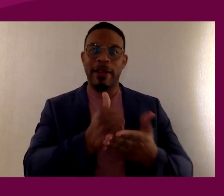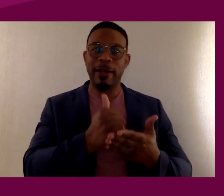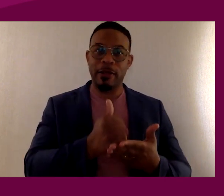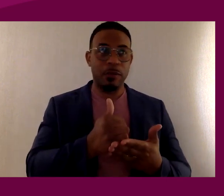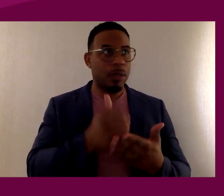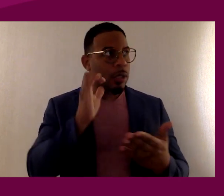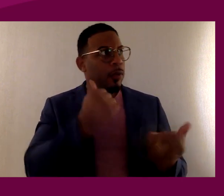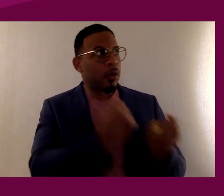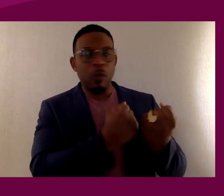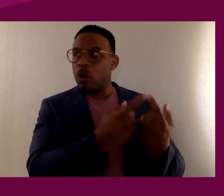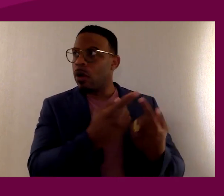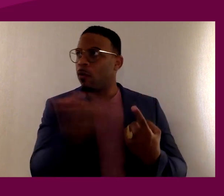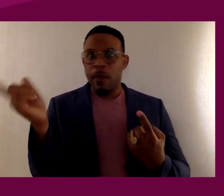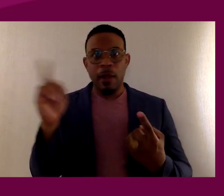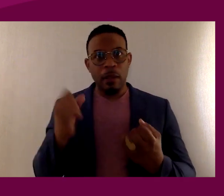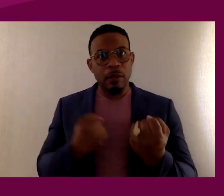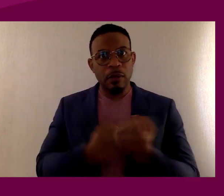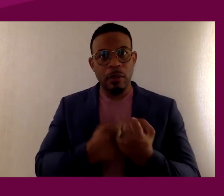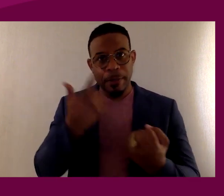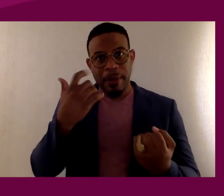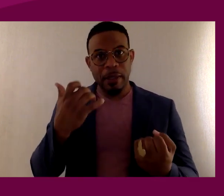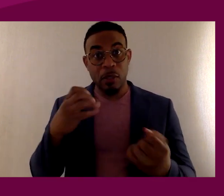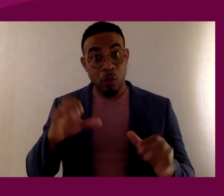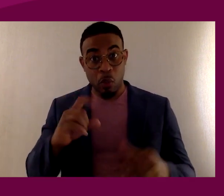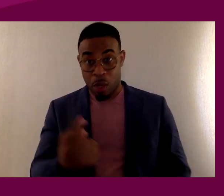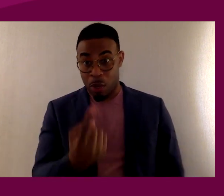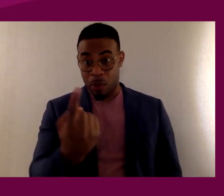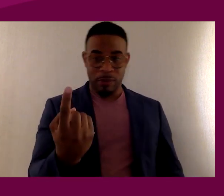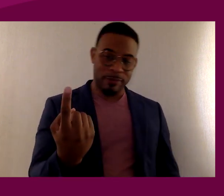And look for help, look for support from others,